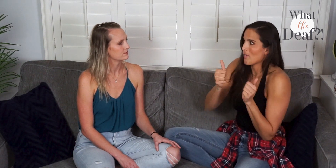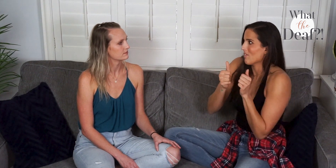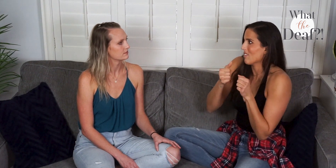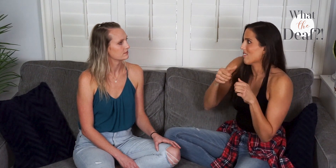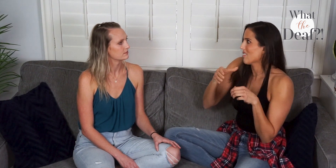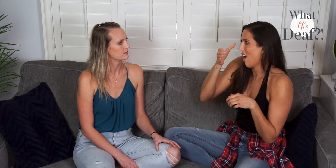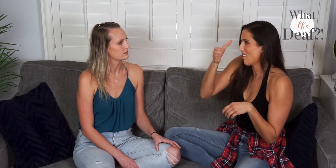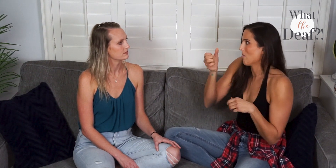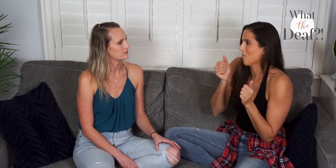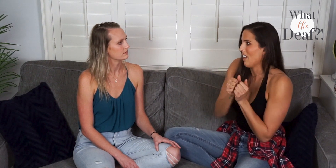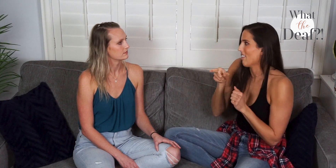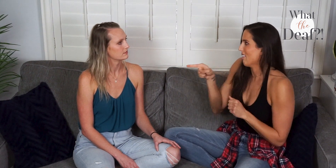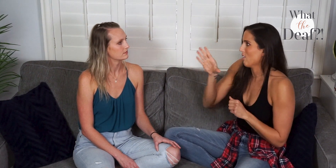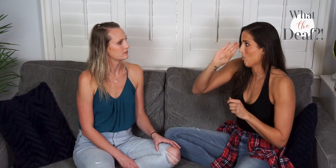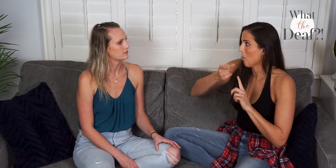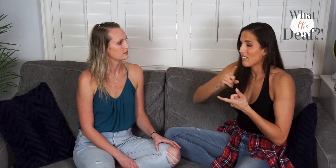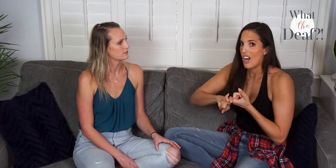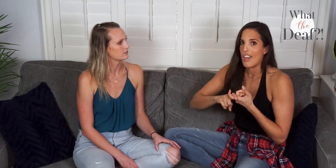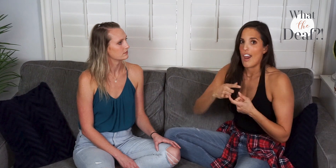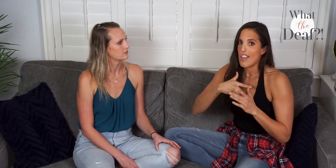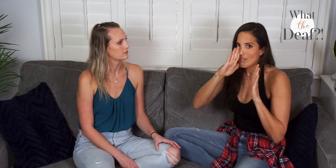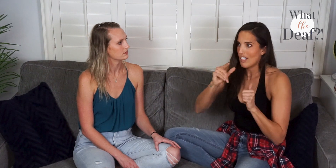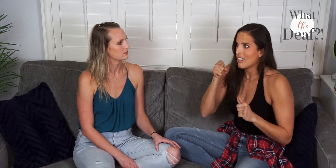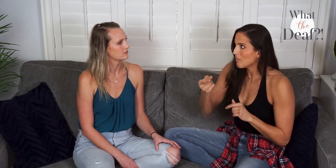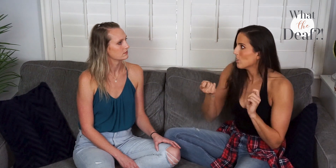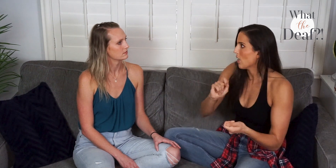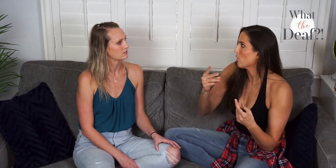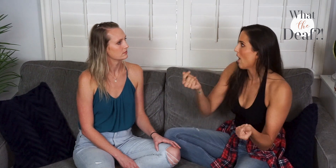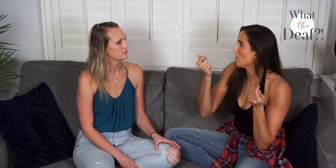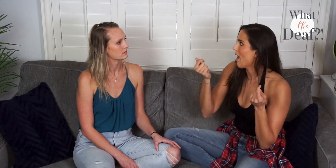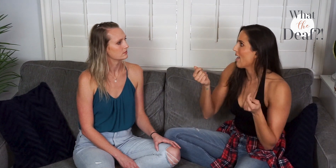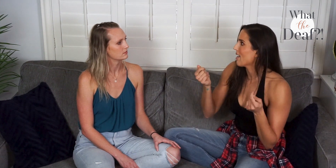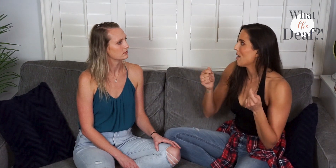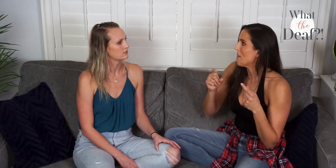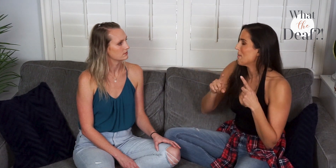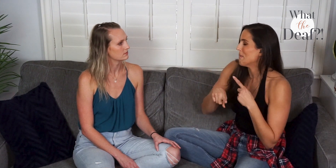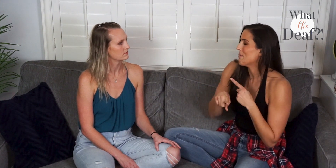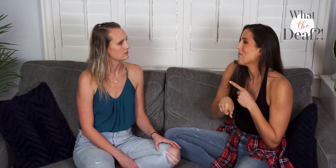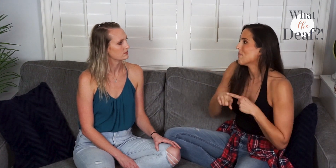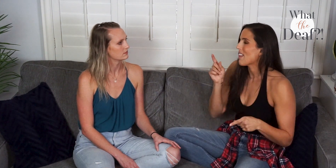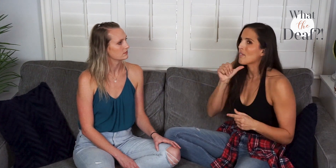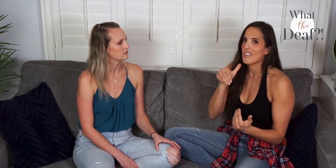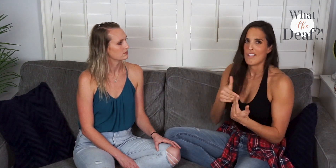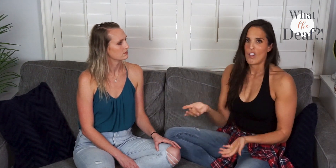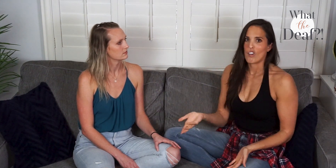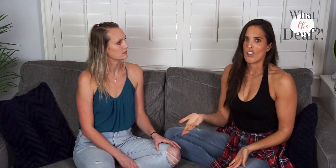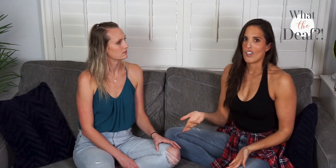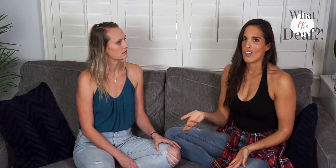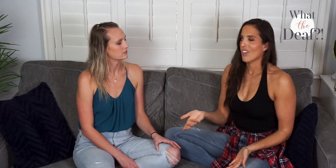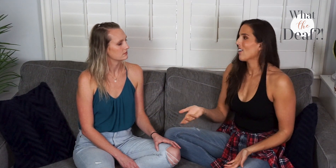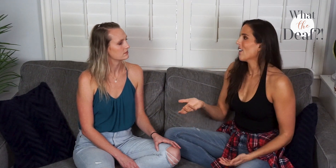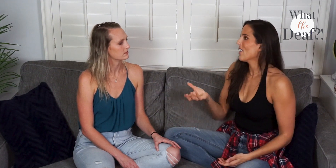but it's the same thing that's going on with your boyfriend. I expected him to change right away and accommodate, but it wasn't fair.